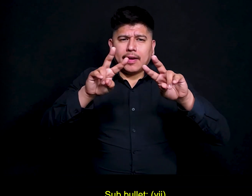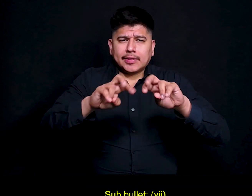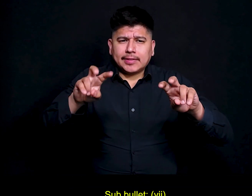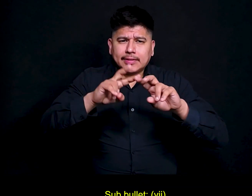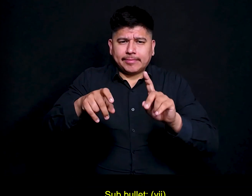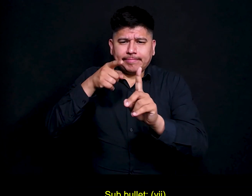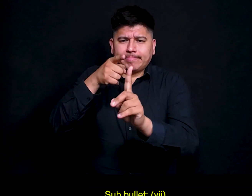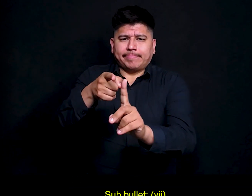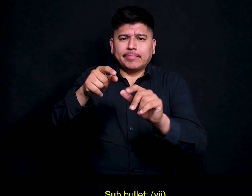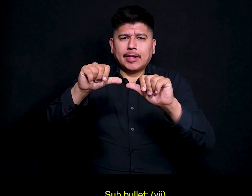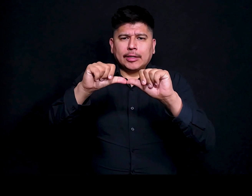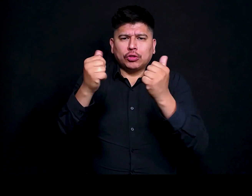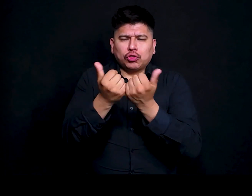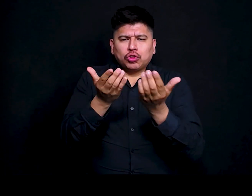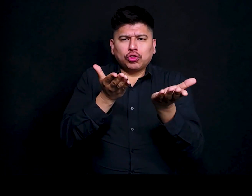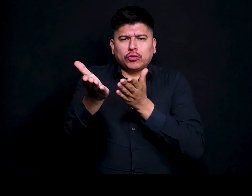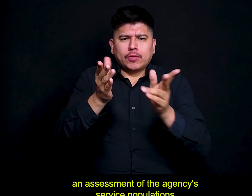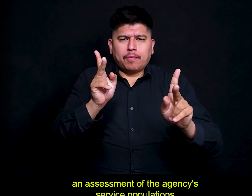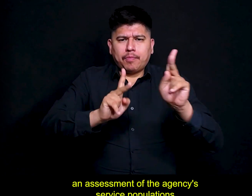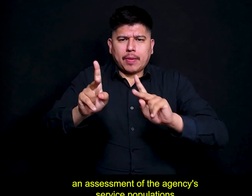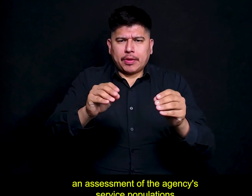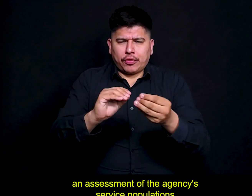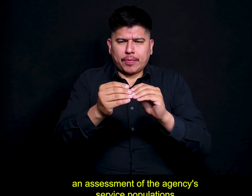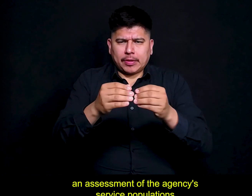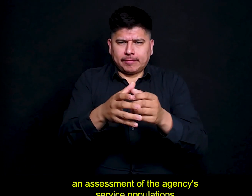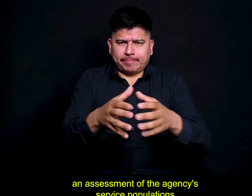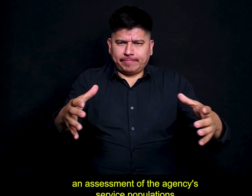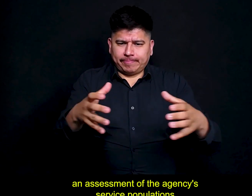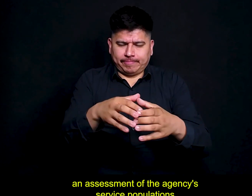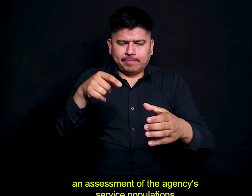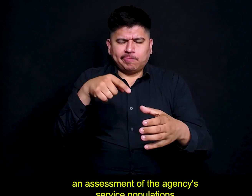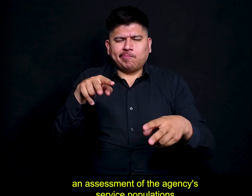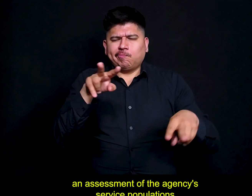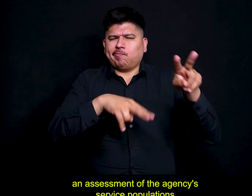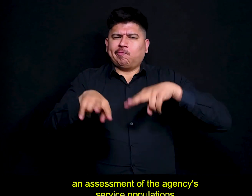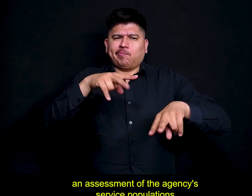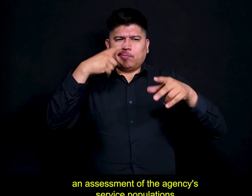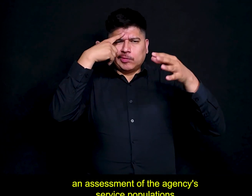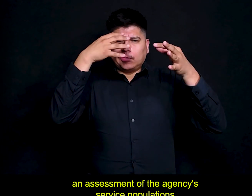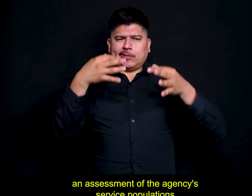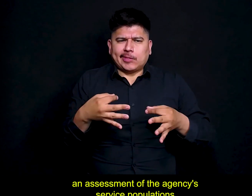Sub bullet: (vii) an assessment of the agency's service populations